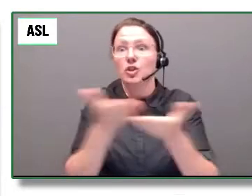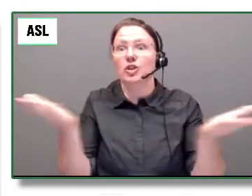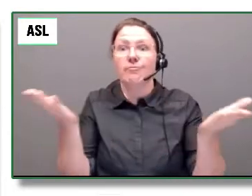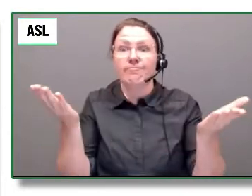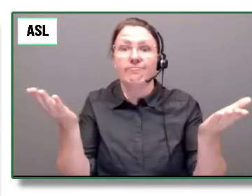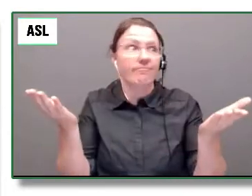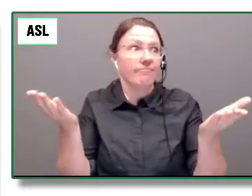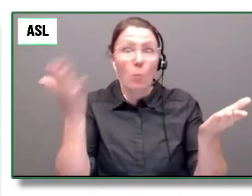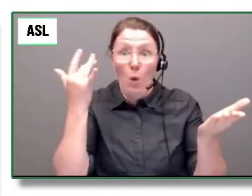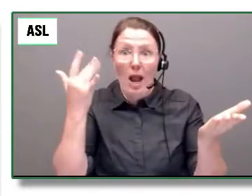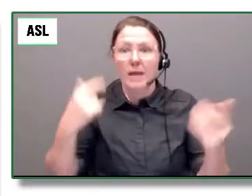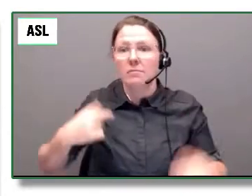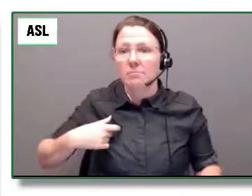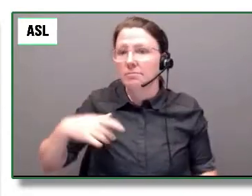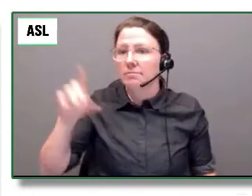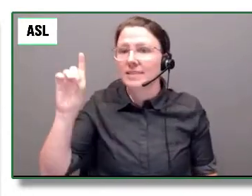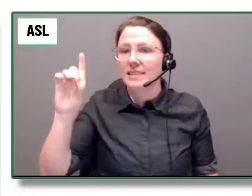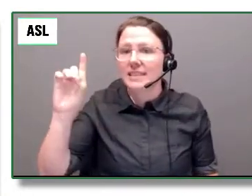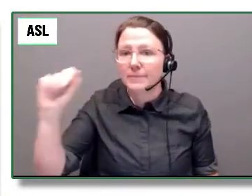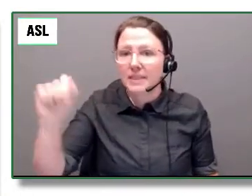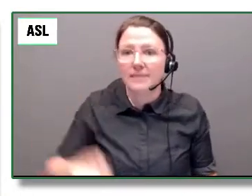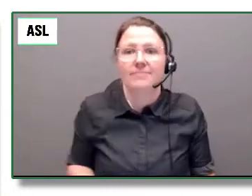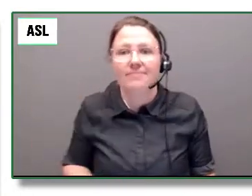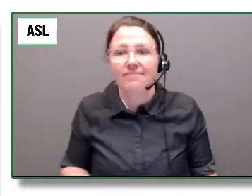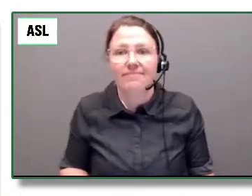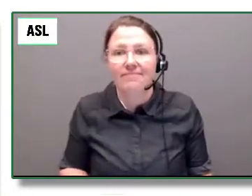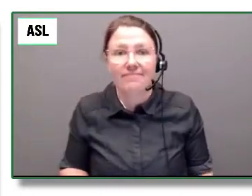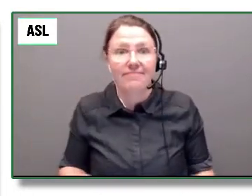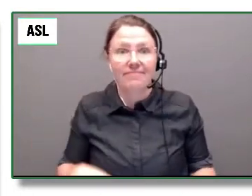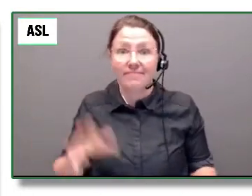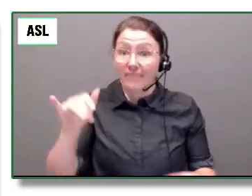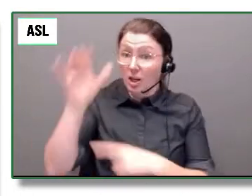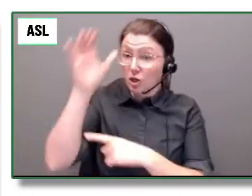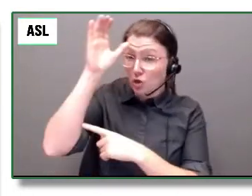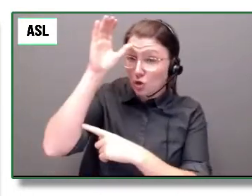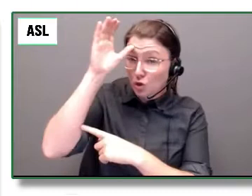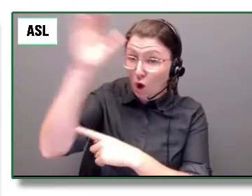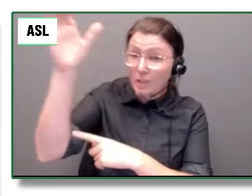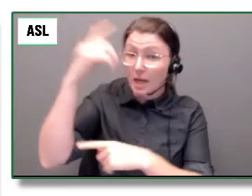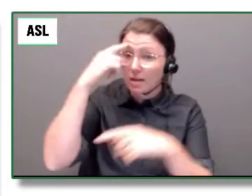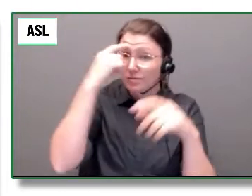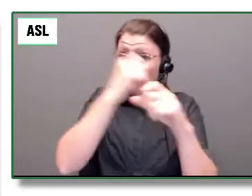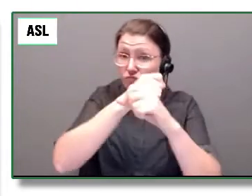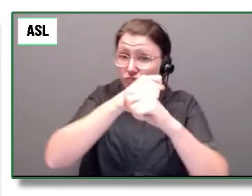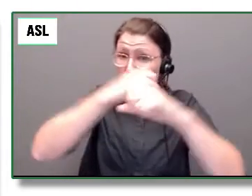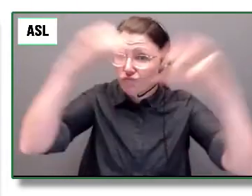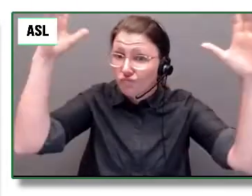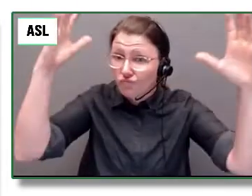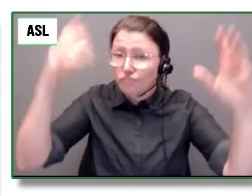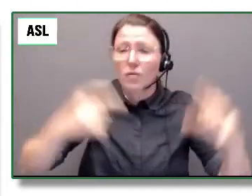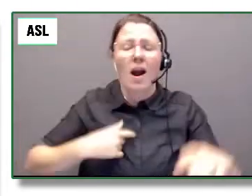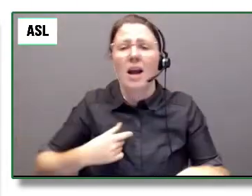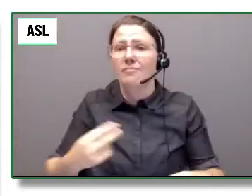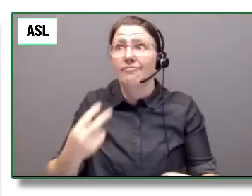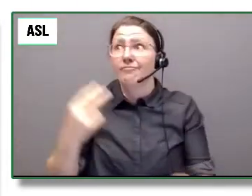And this concept, you know, I remember even as a very young girl